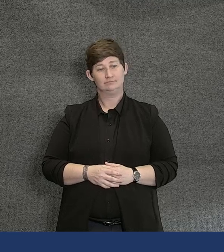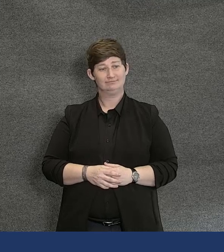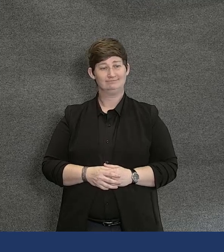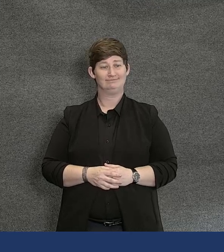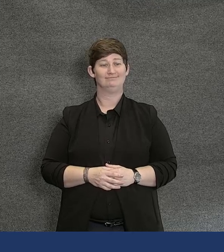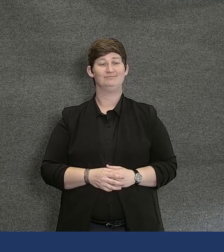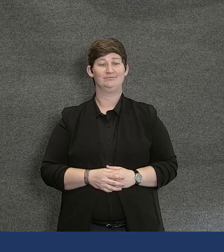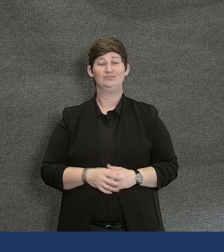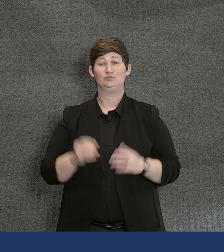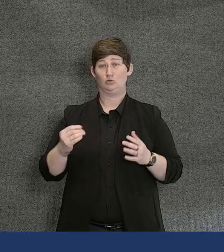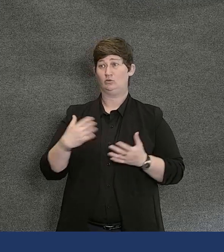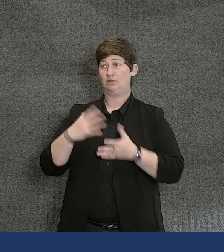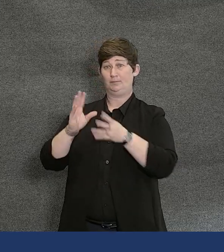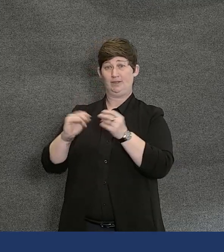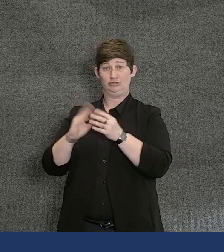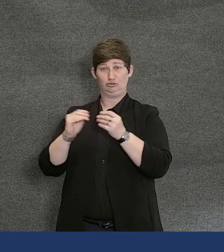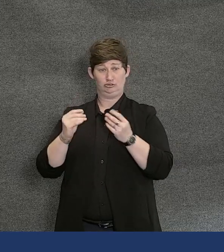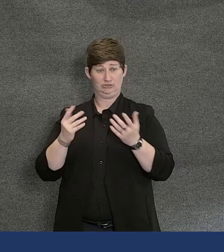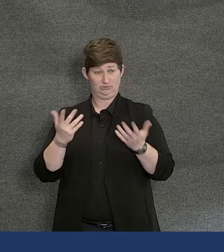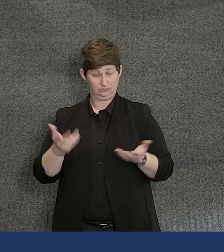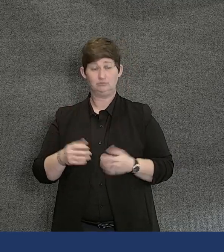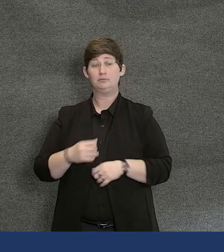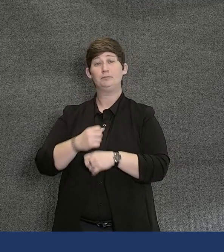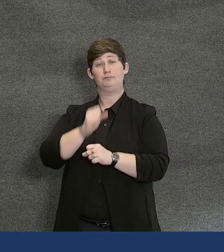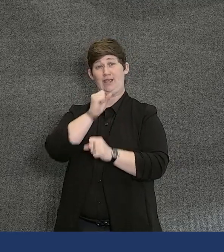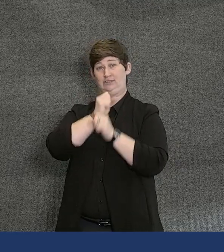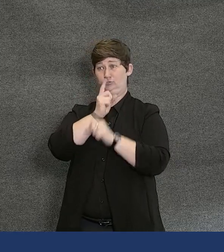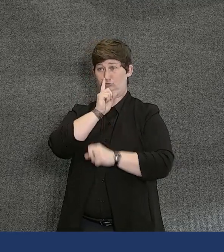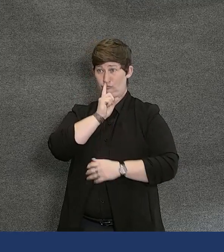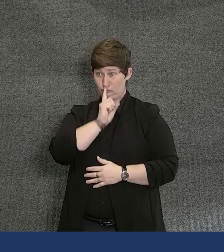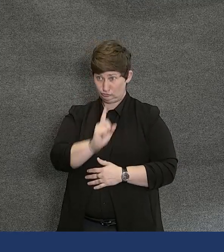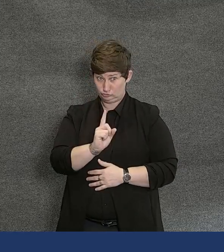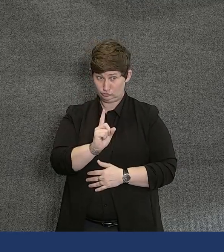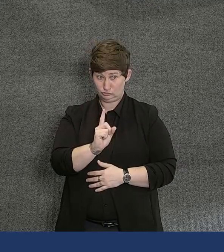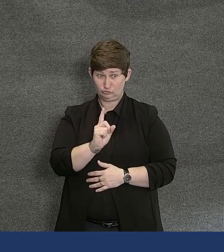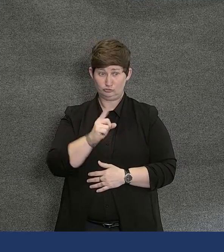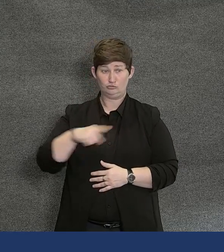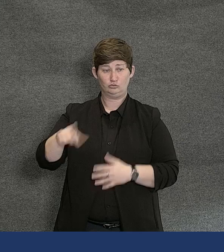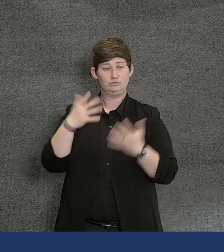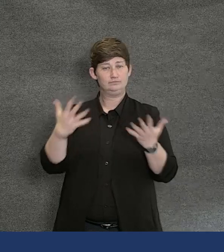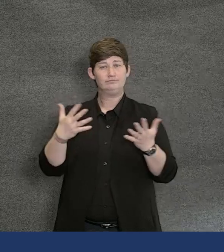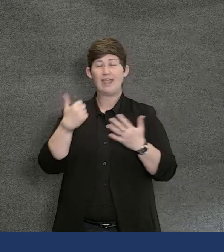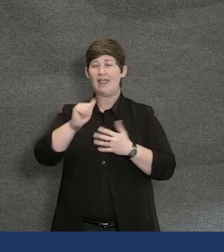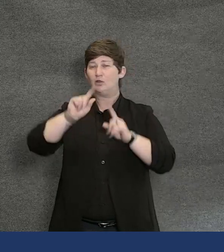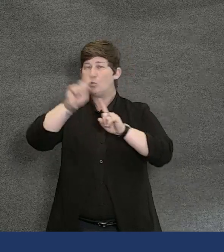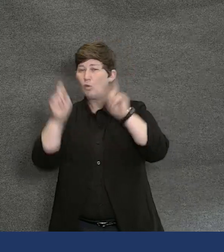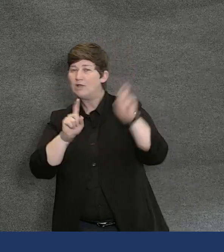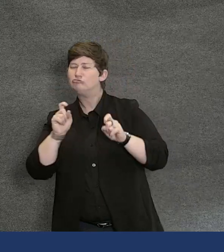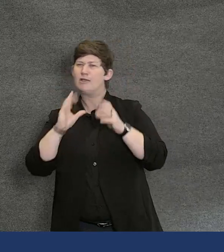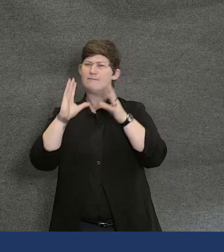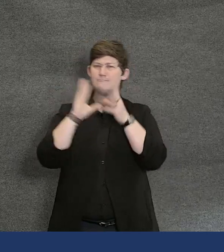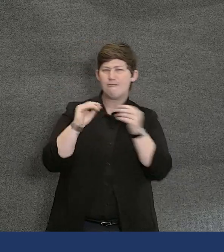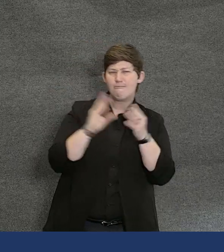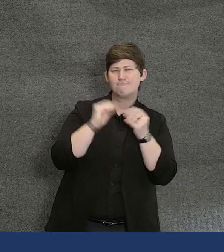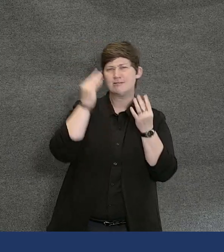we want to make sure that people are writing down any comments or questions that they have that you can put